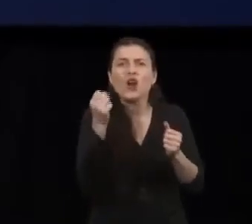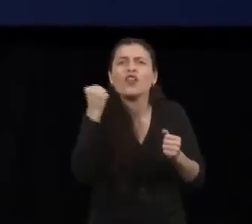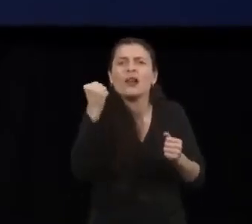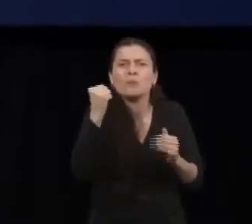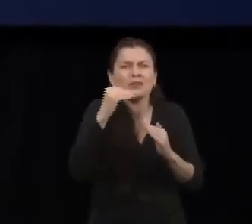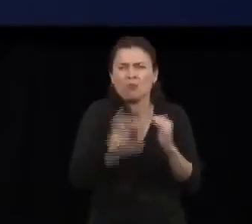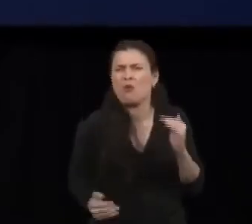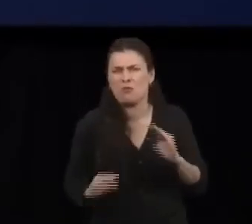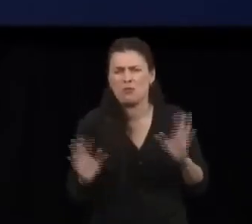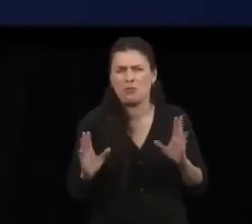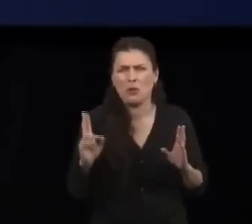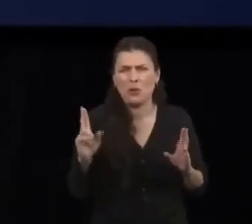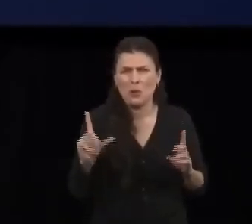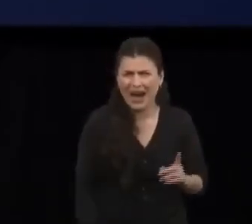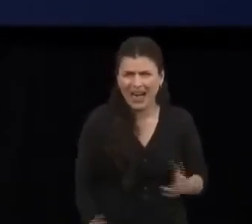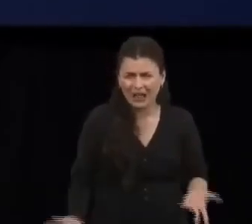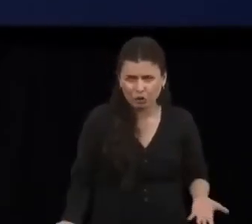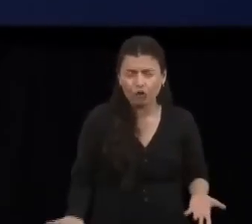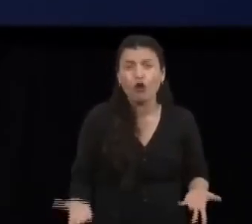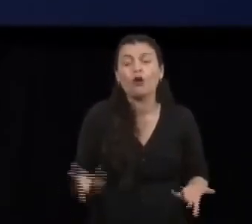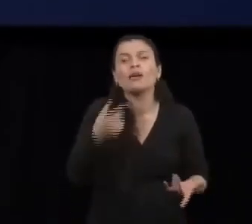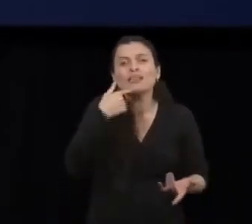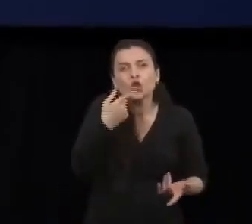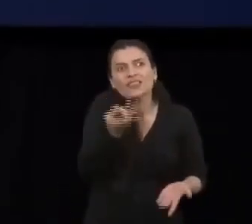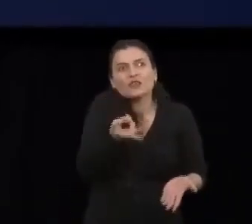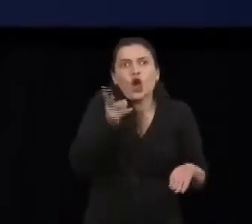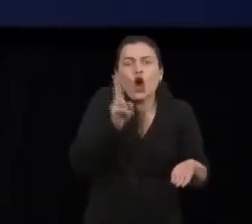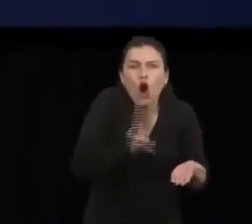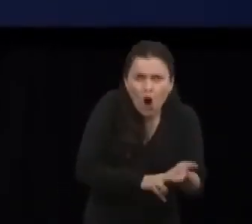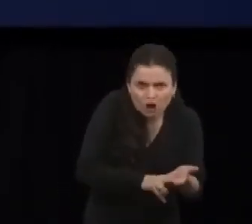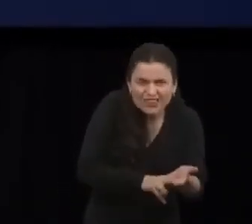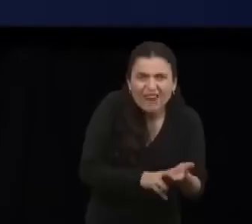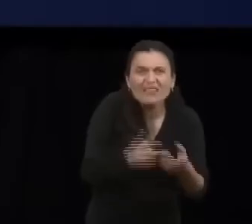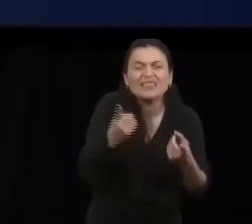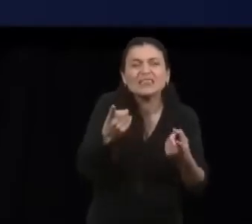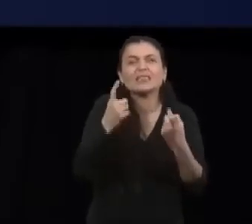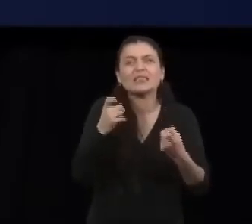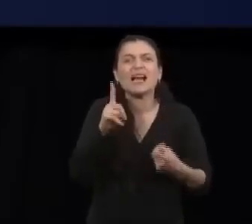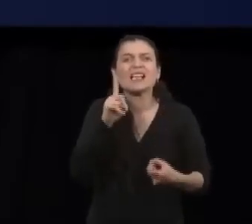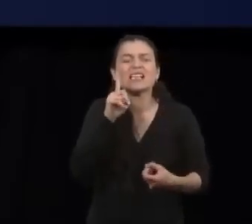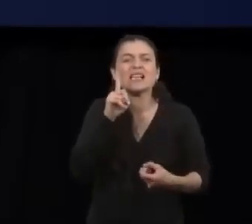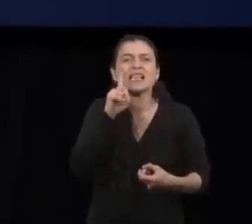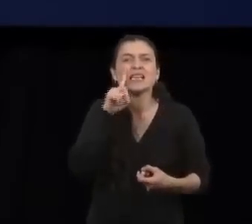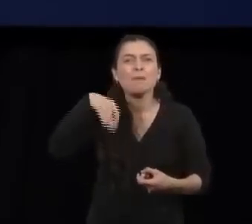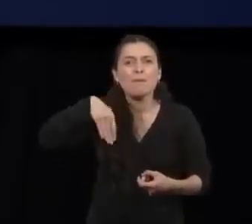you have to over devalue so that the impo falls a lot and so that exports rise